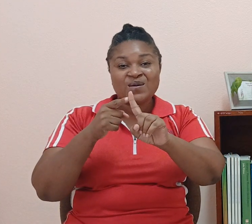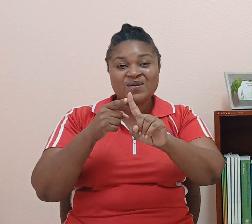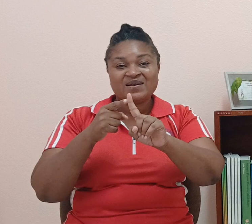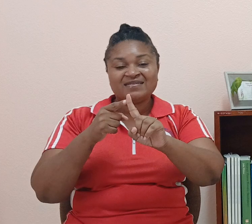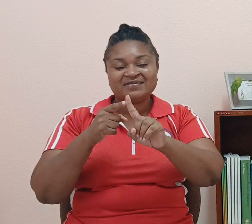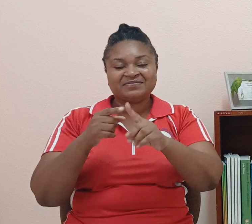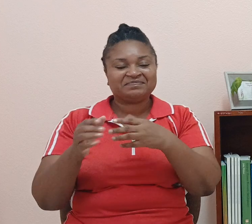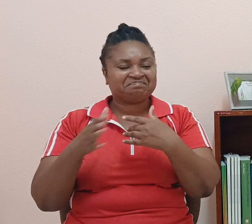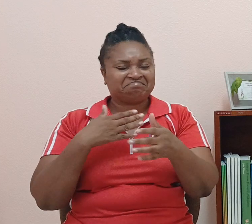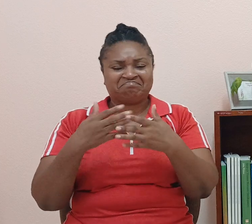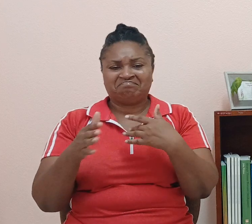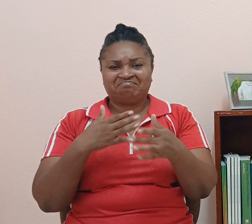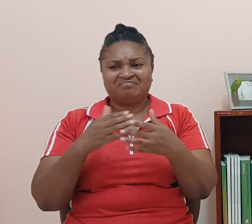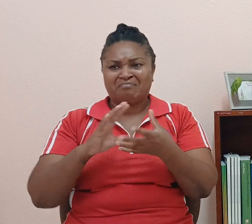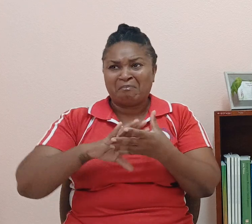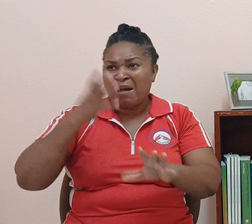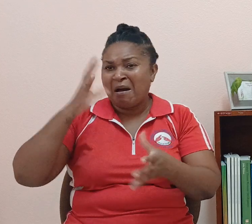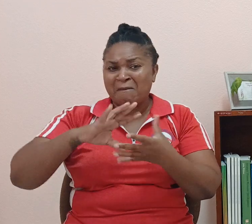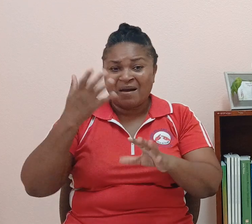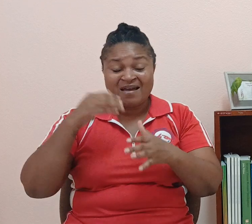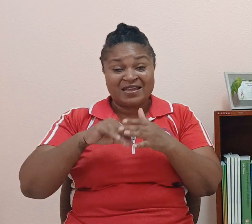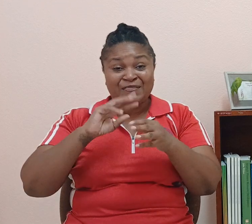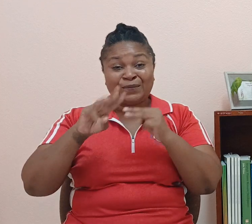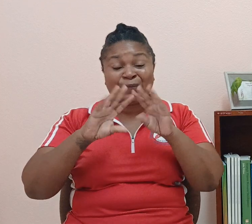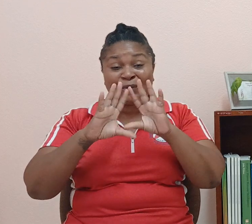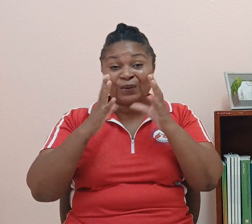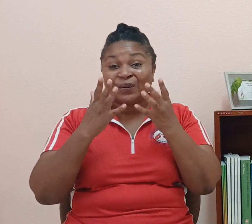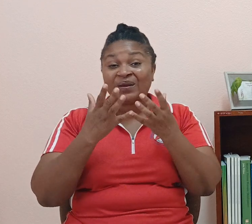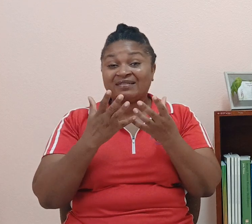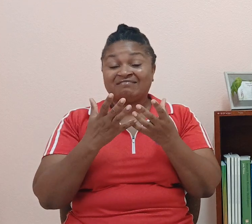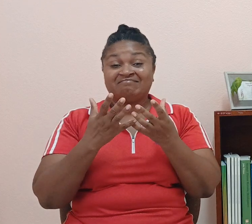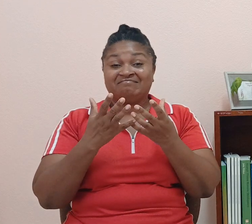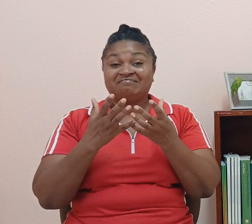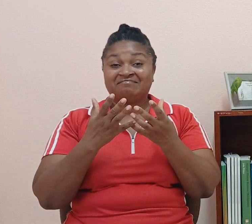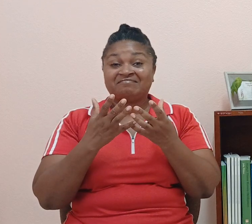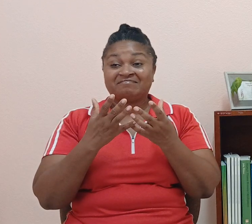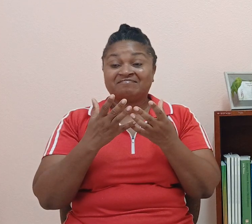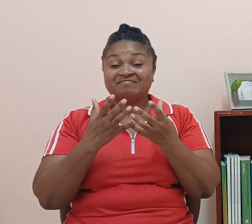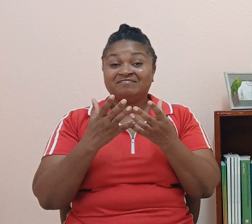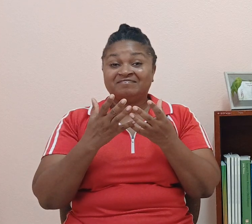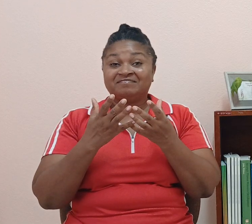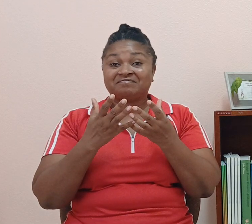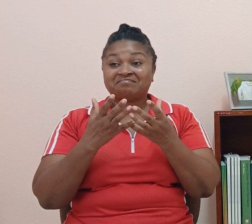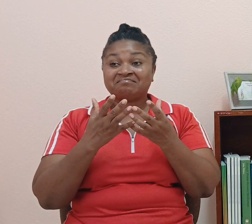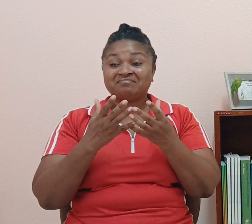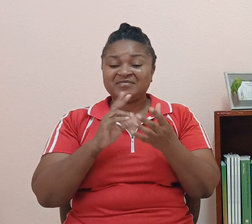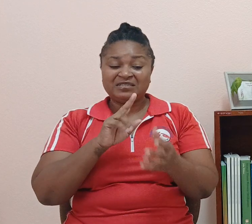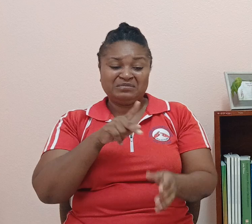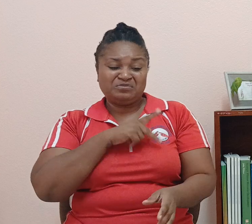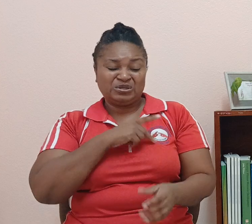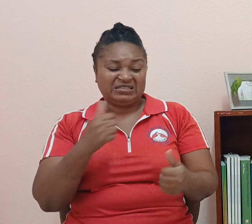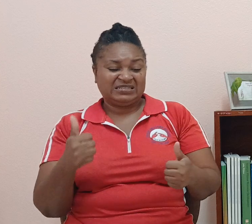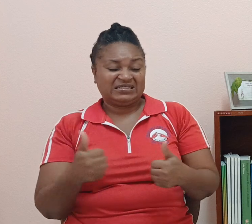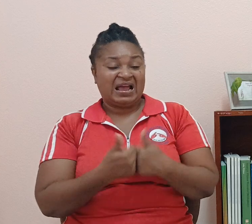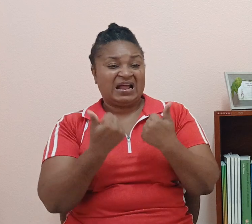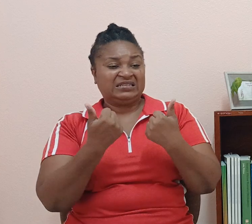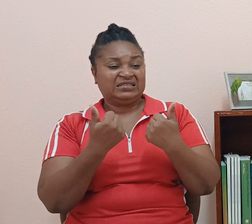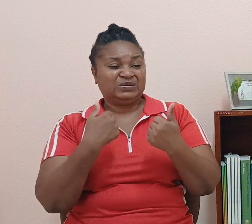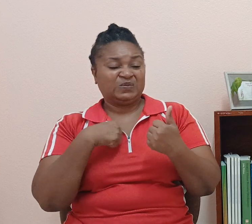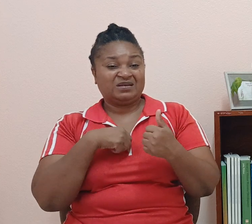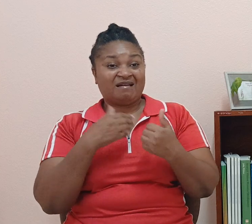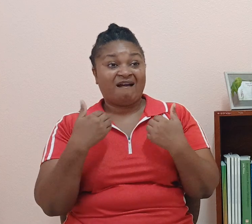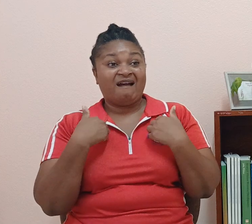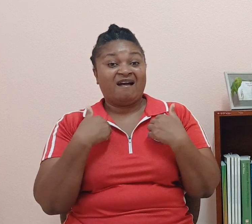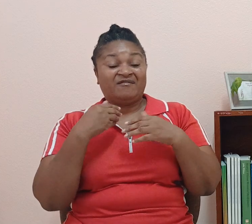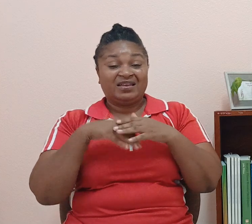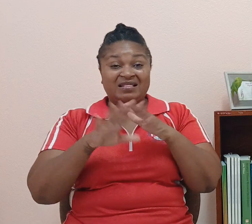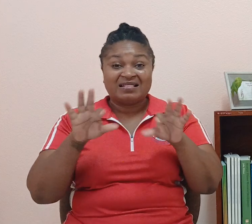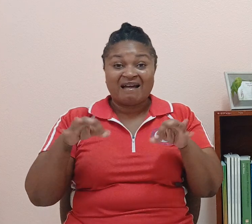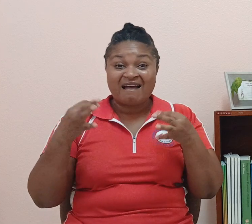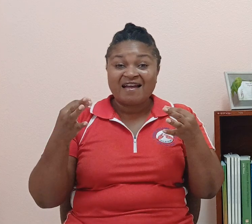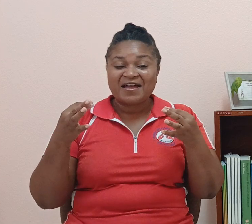Despite the chaos in the world and the personal challenges we may face in life,